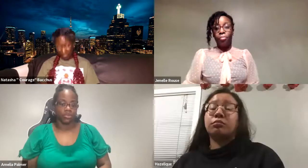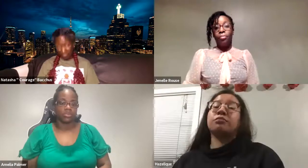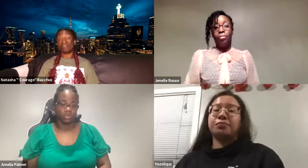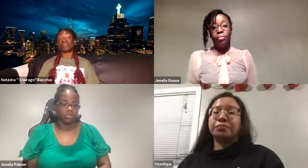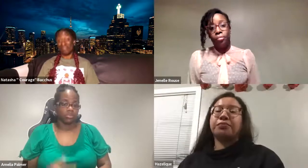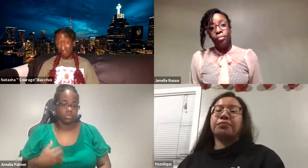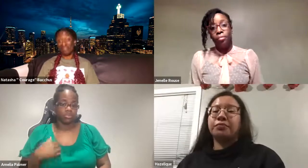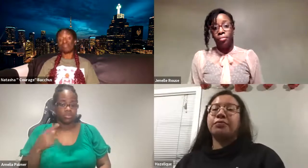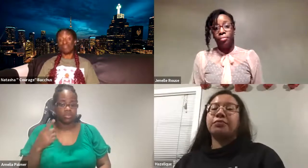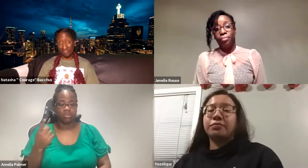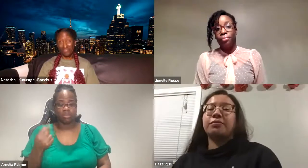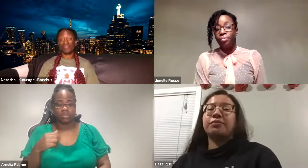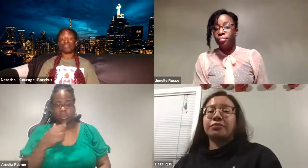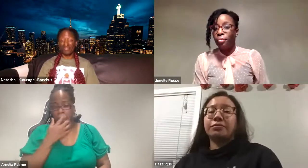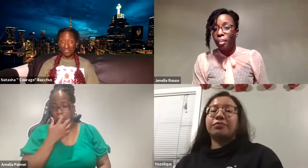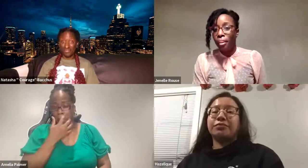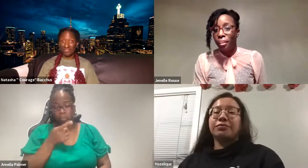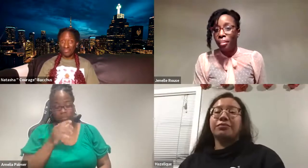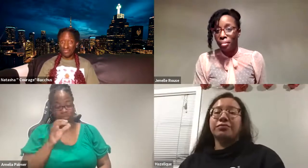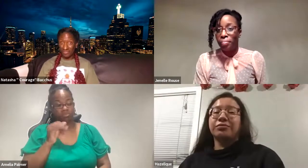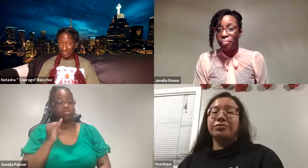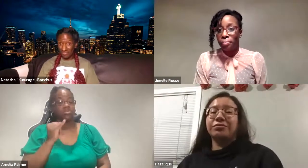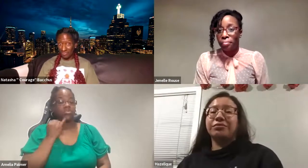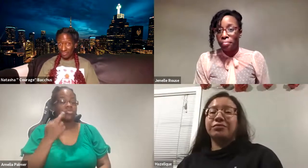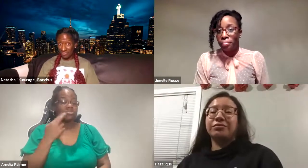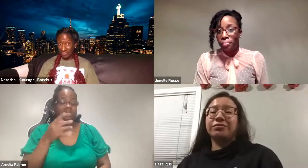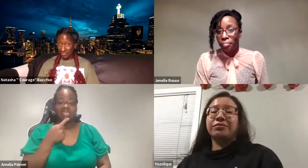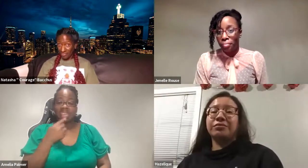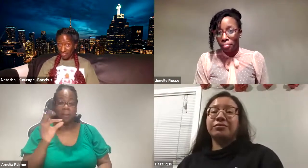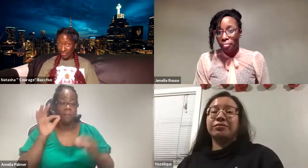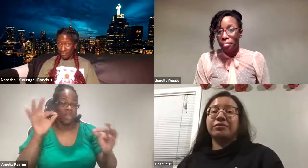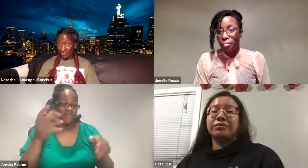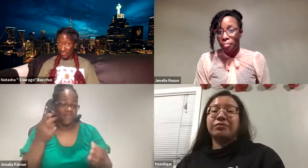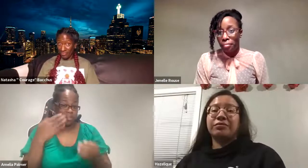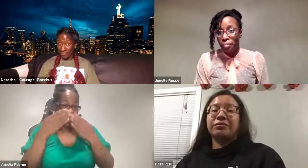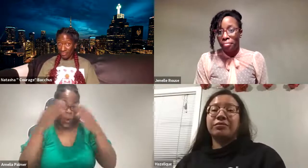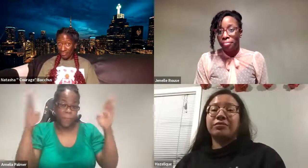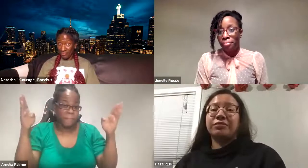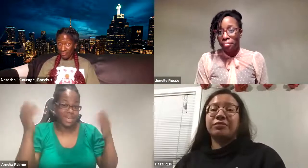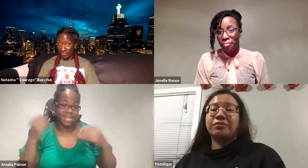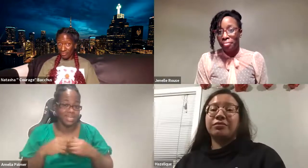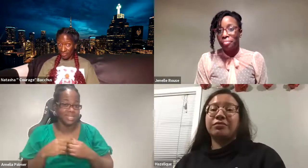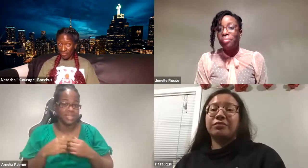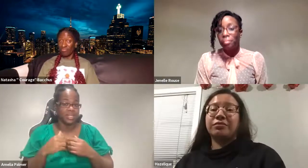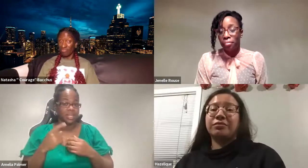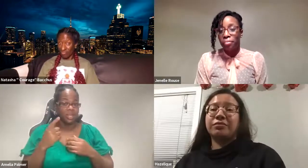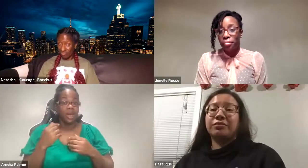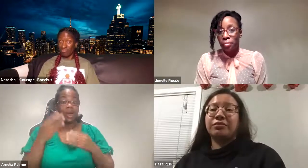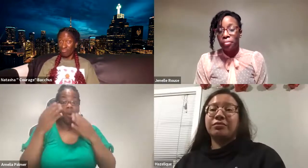or judgmental you're going to miss out on a lot - exactly says amelia, what doctor jenelle said